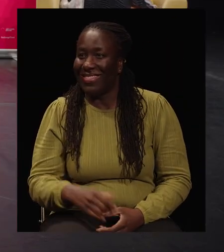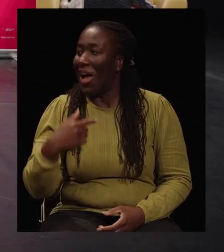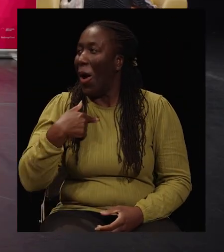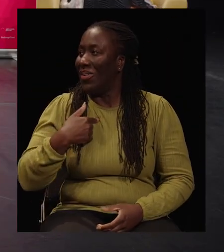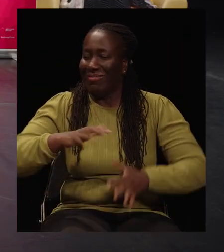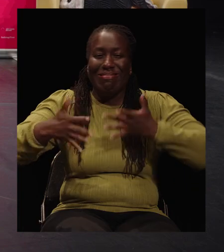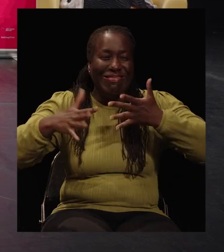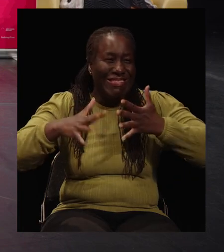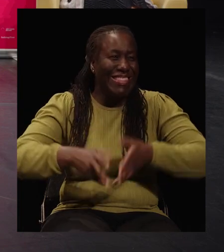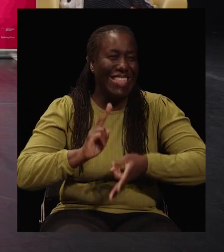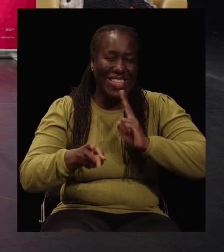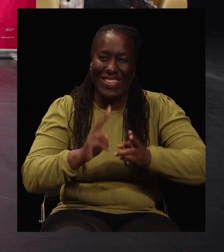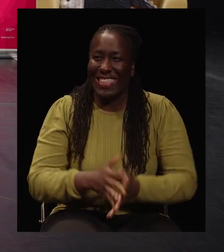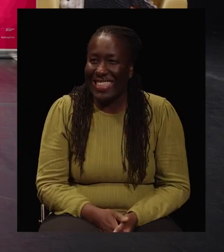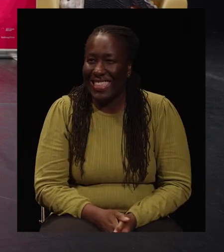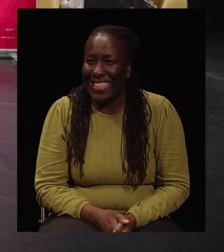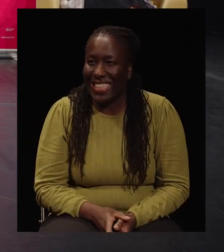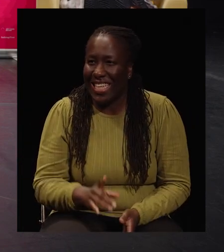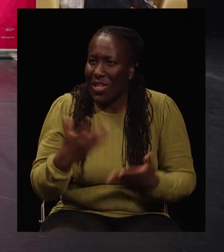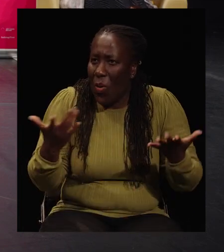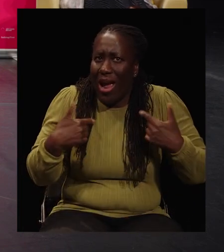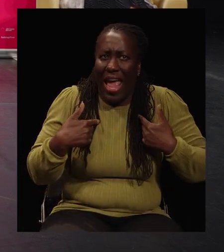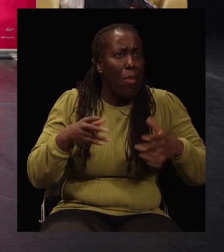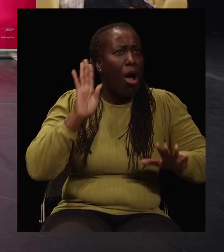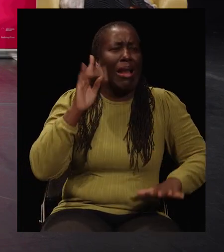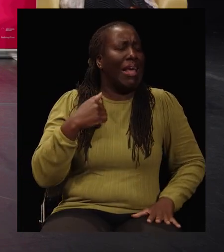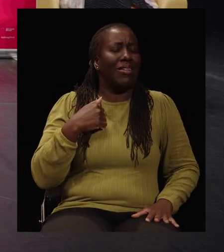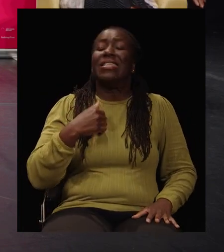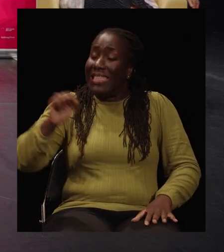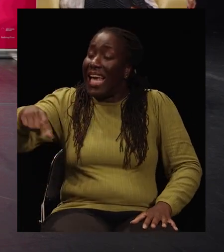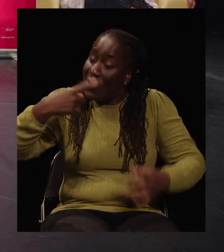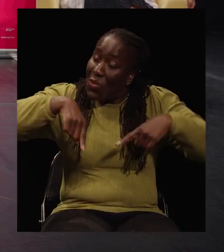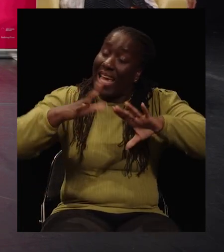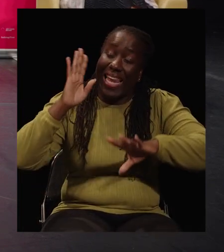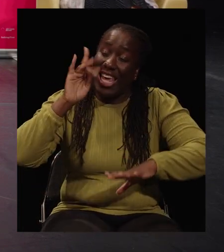Dunno if this microphone. Is it where I am or? No, I can hear you. Just here? Yeah, we good? Okay, cool.